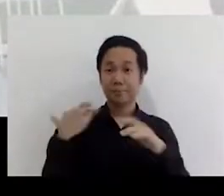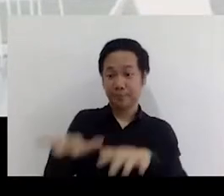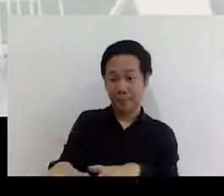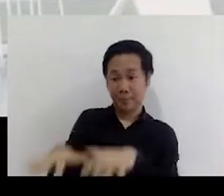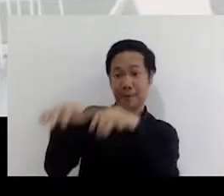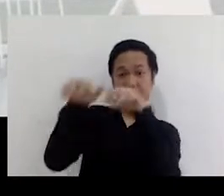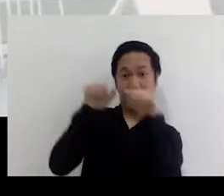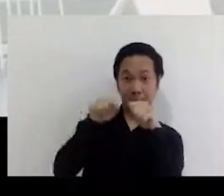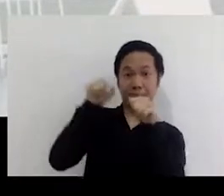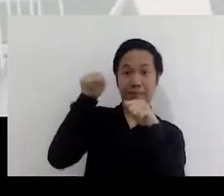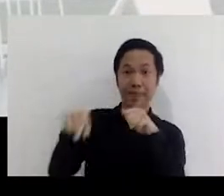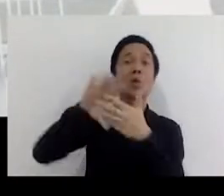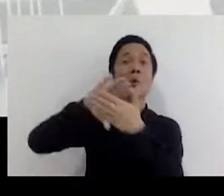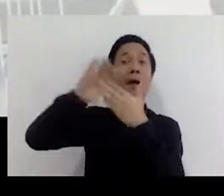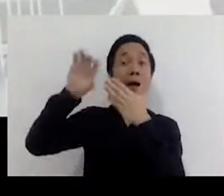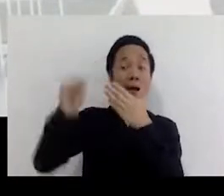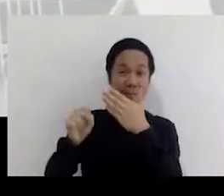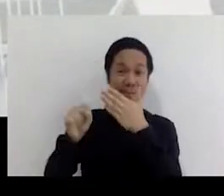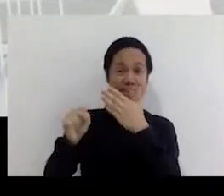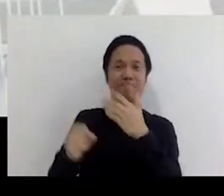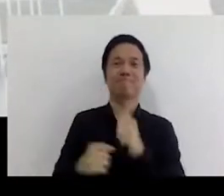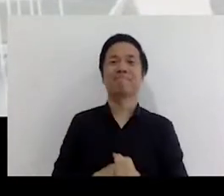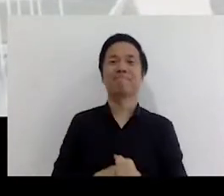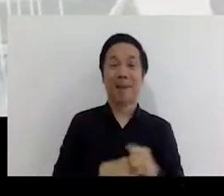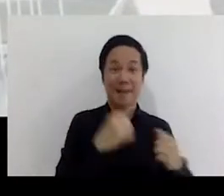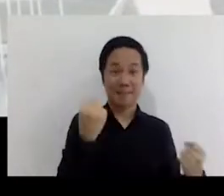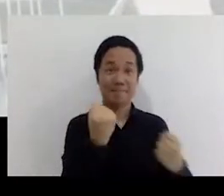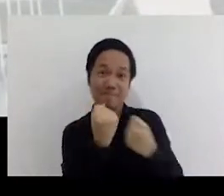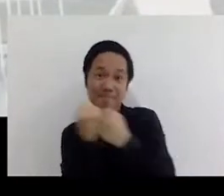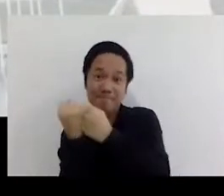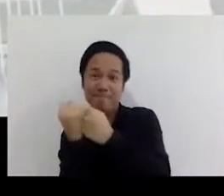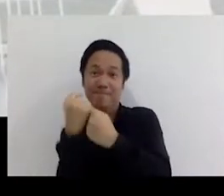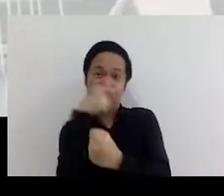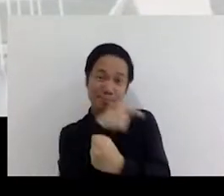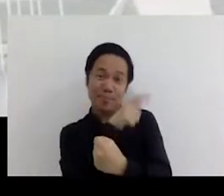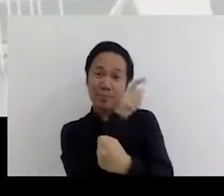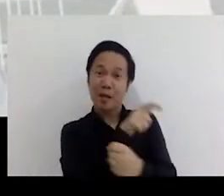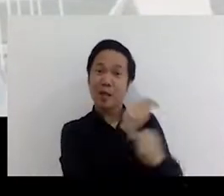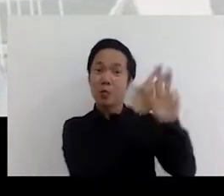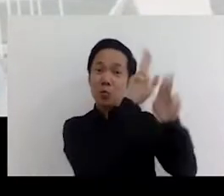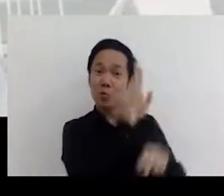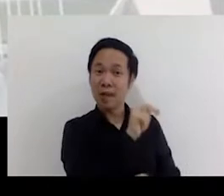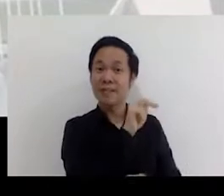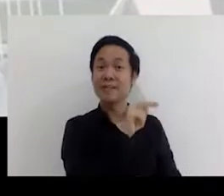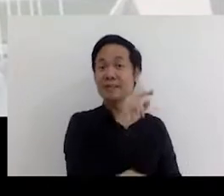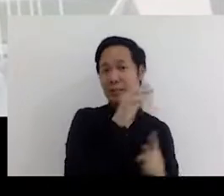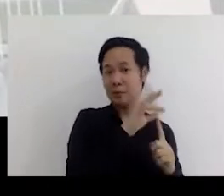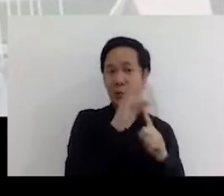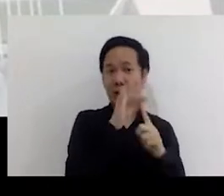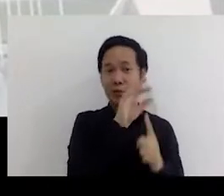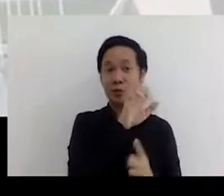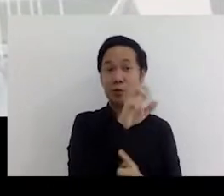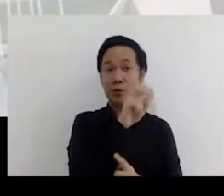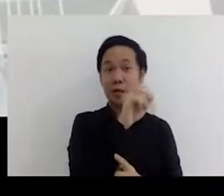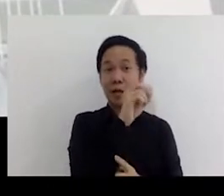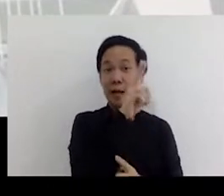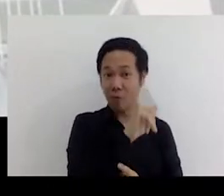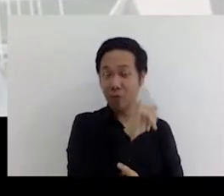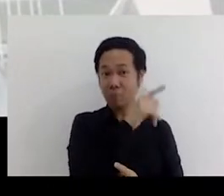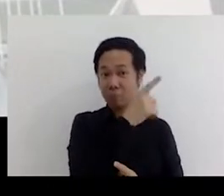with the support of the Special Envoy of the United Nations Secretary General on Disability and Accessibility, Miss Maria Soledad Cisternas Reyes,